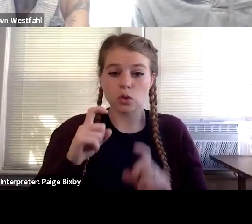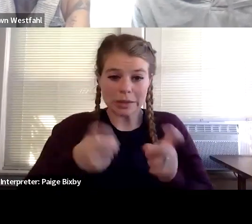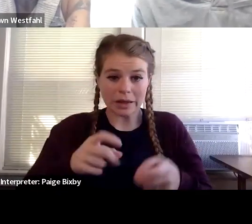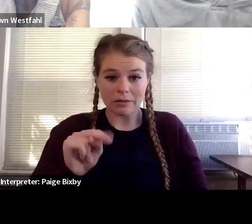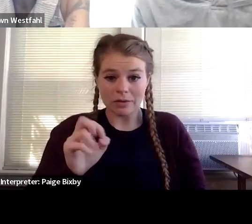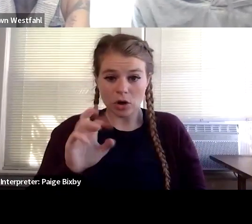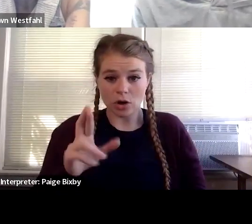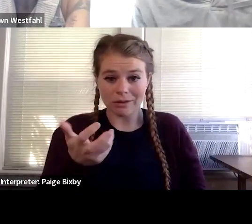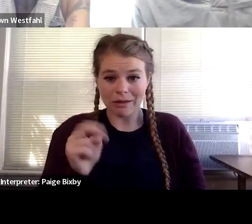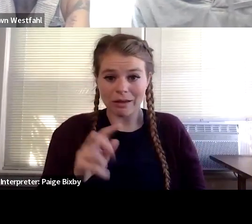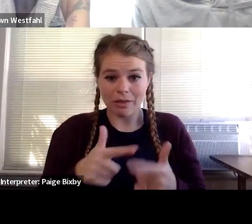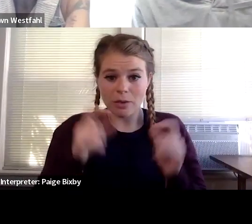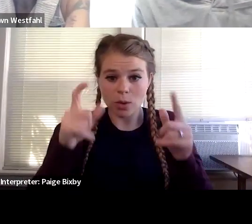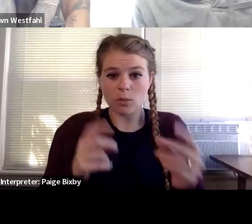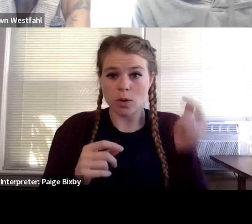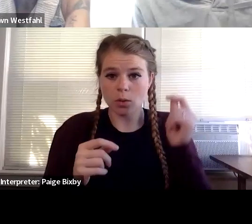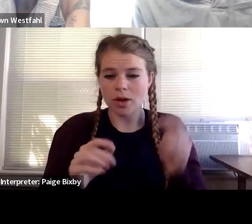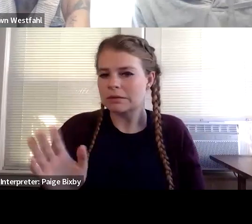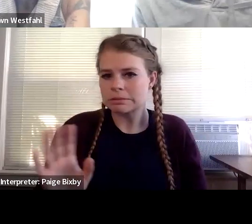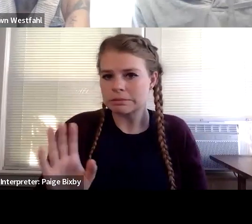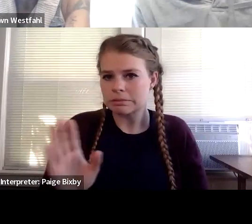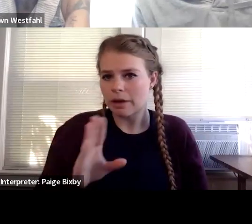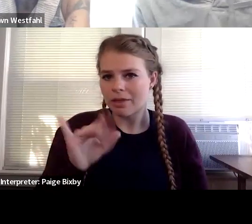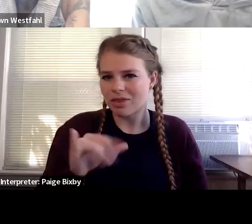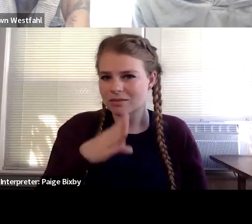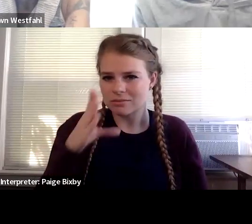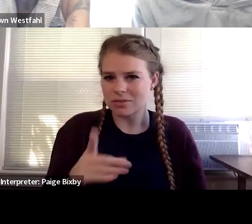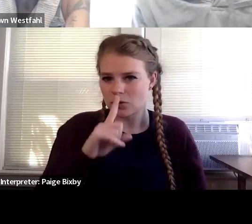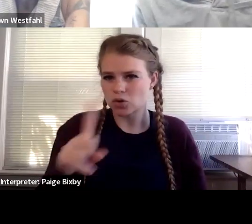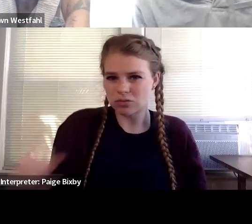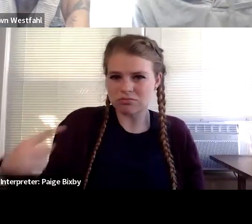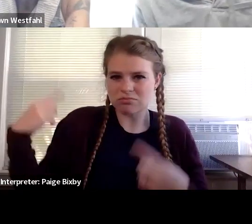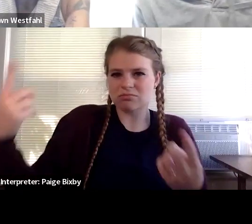You know, and that has never really been the case even for just opioids.